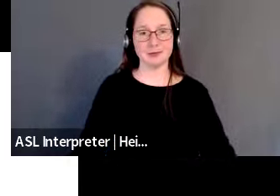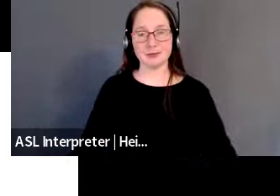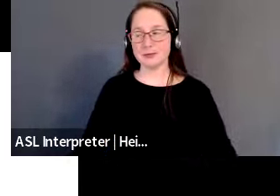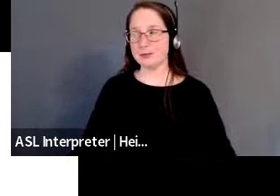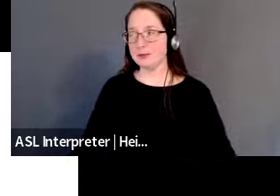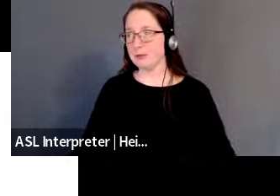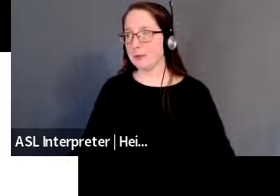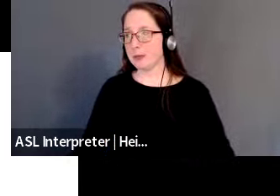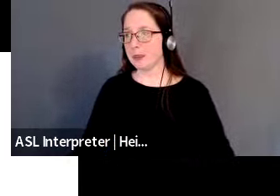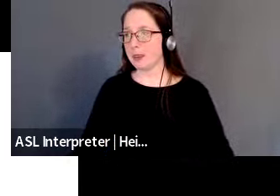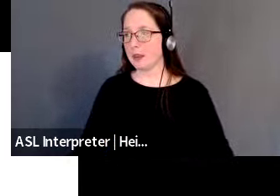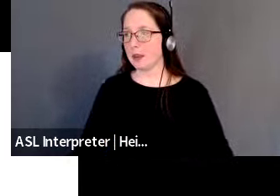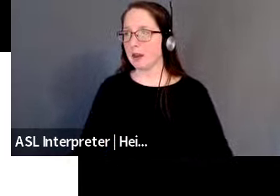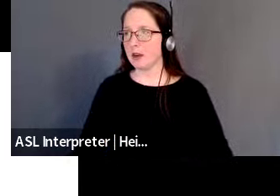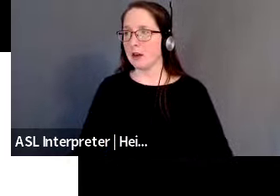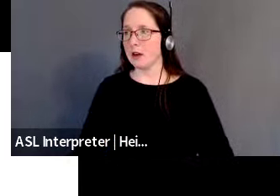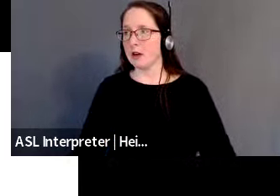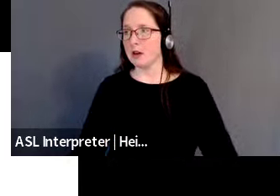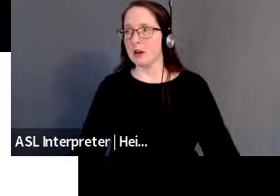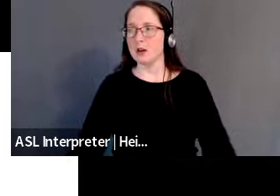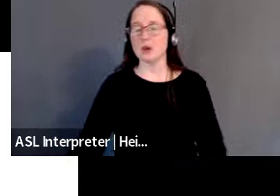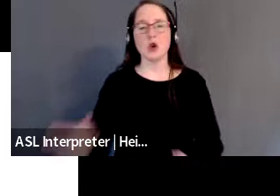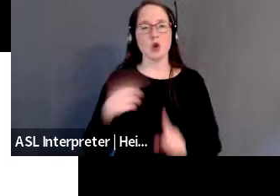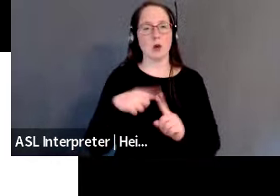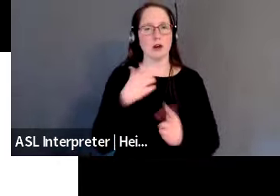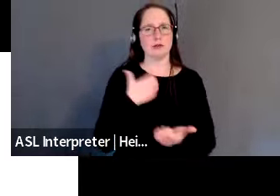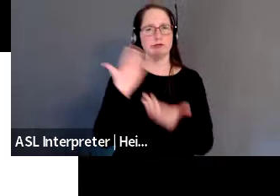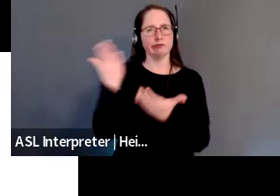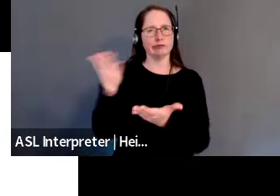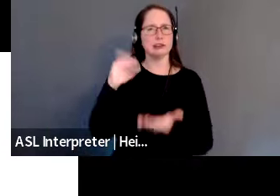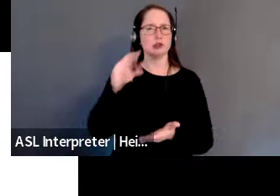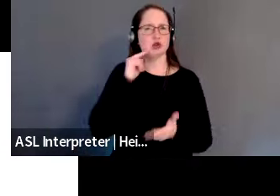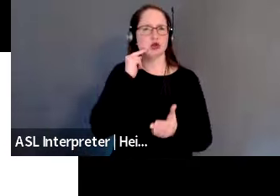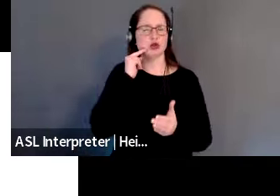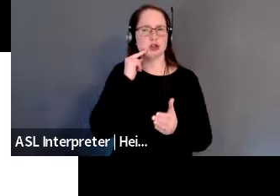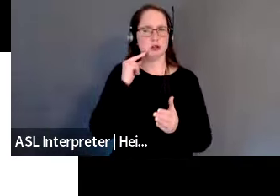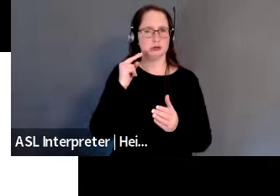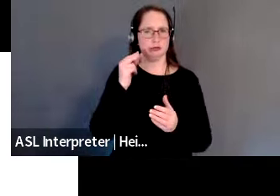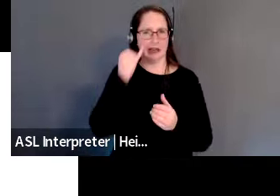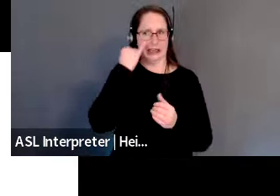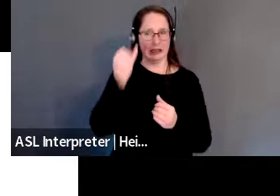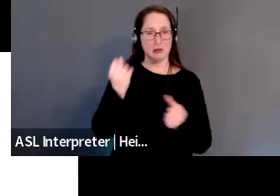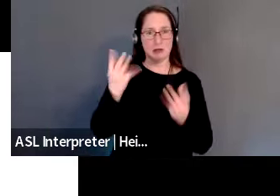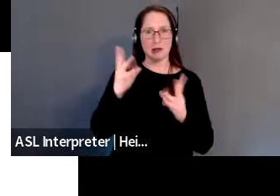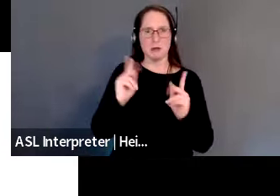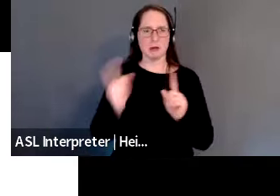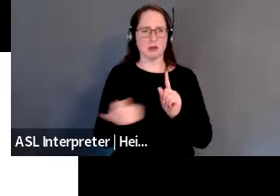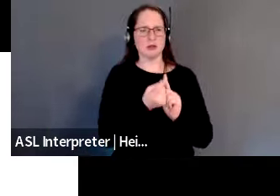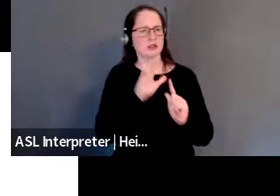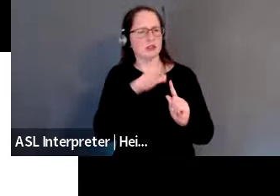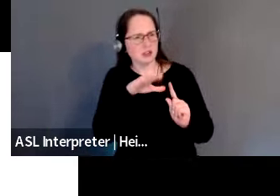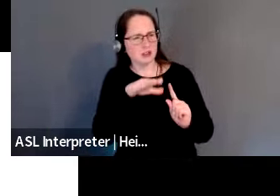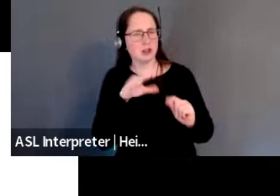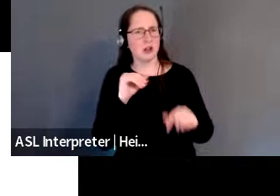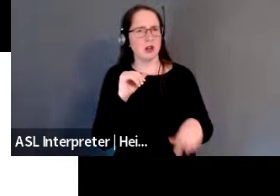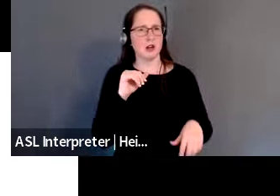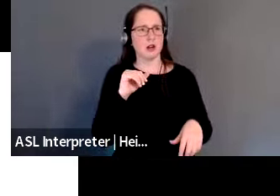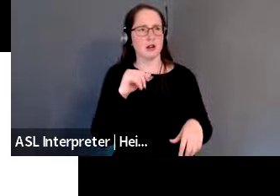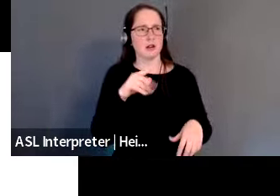And EPDs when I present this nutrition analogy a lot of folks come up and say we are talking